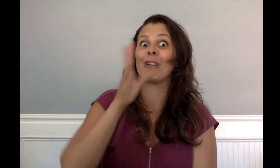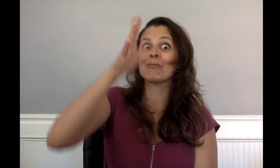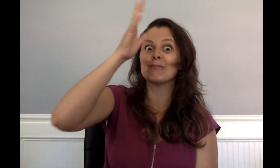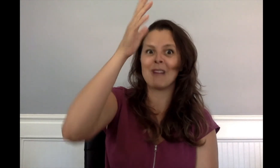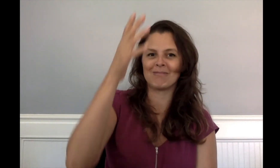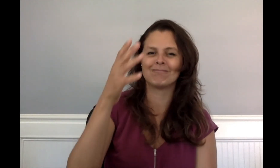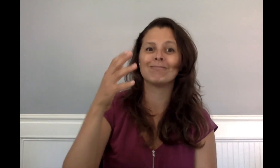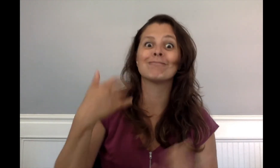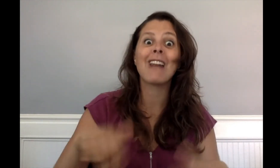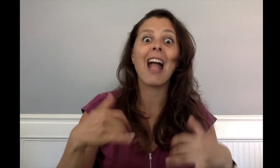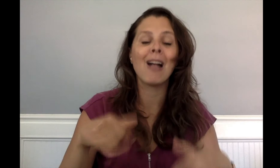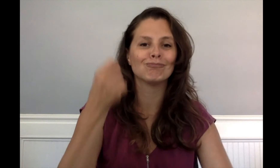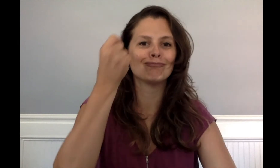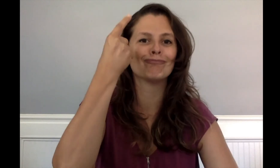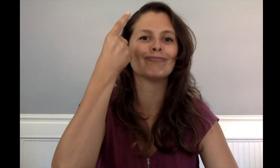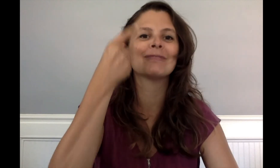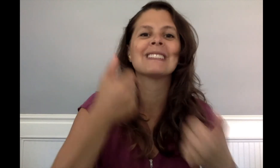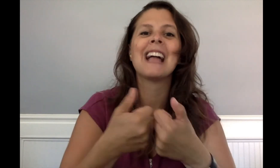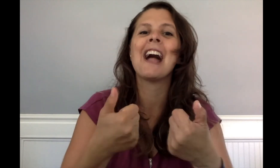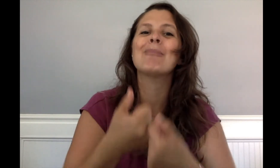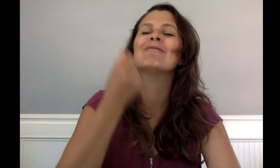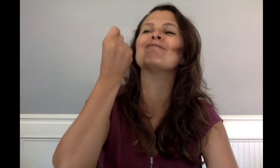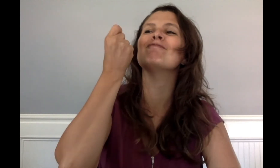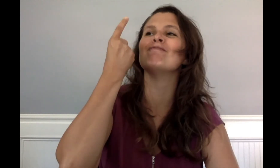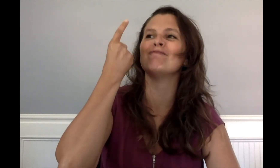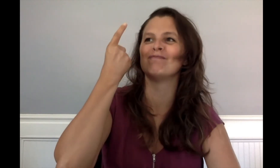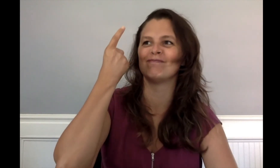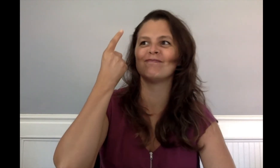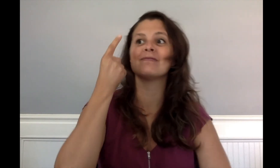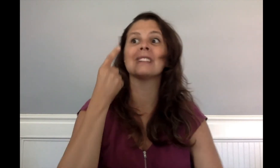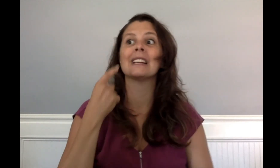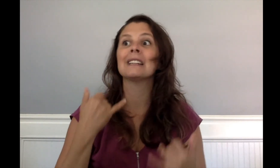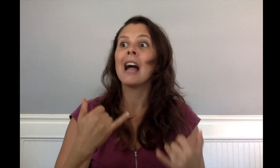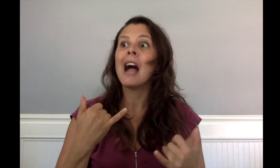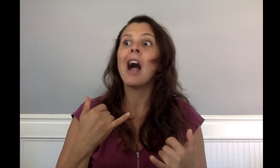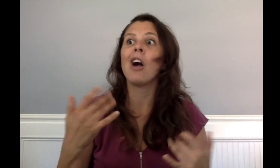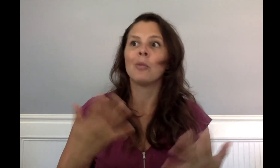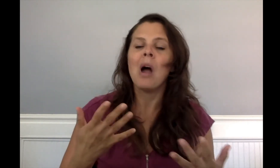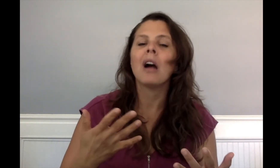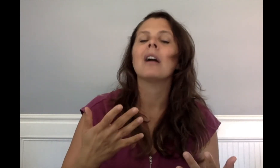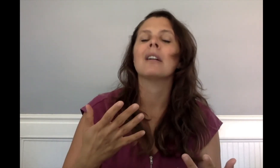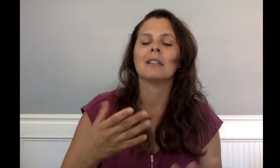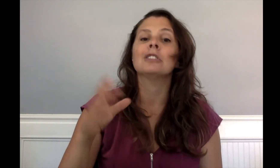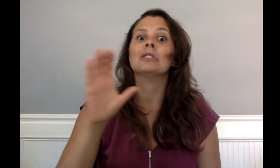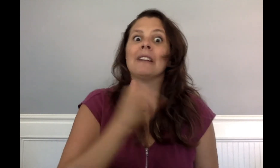They understood how to play now,